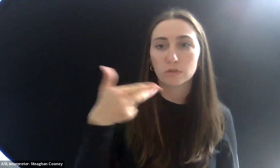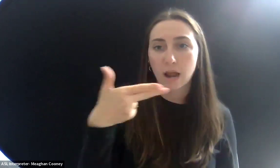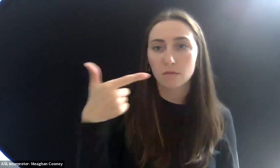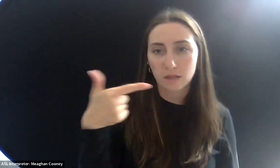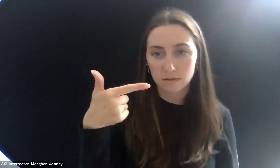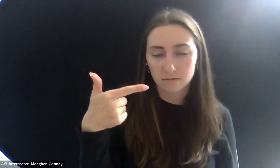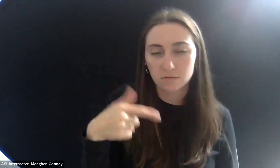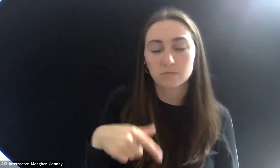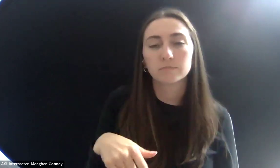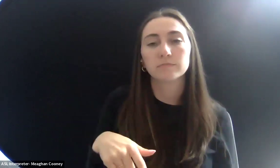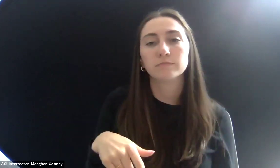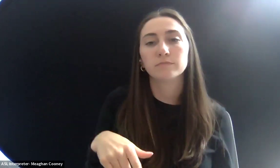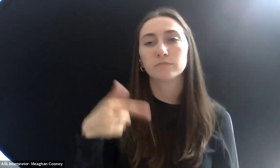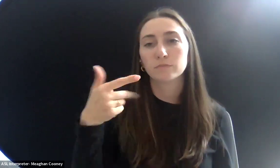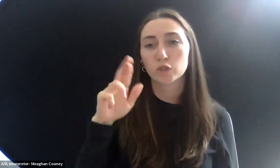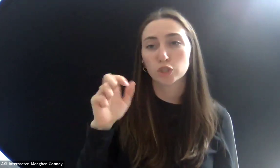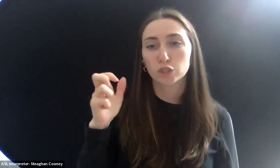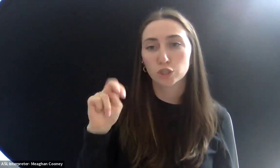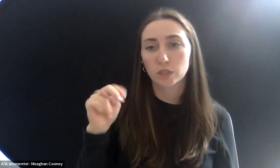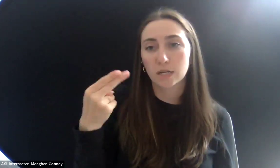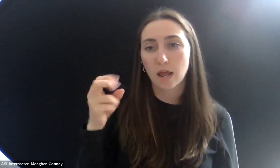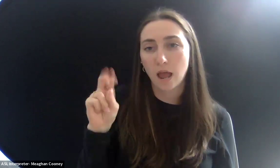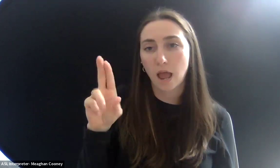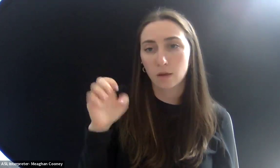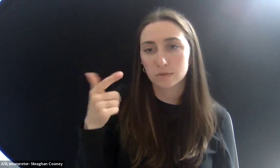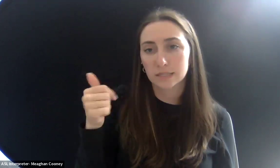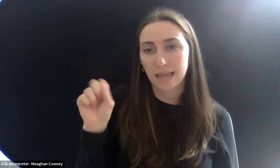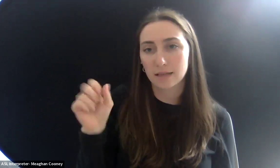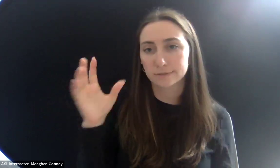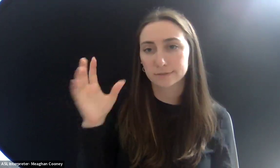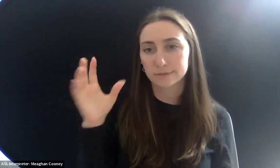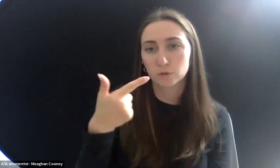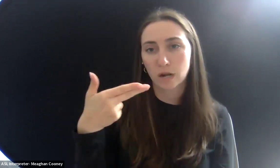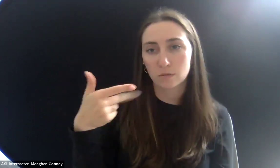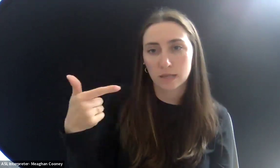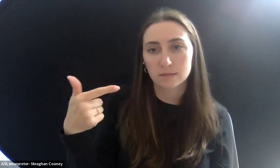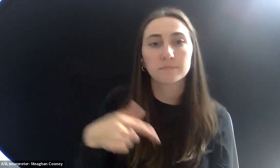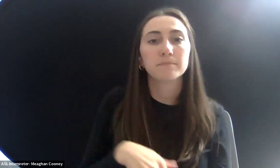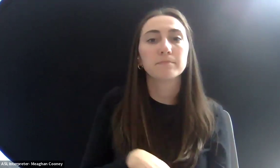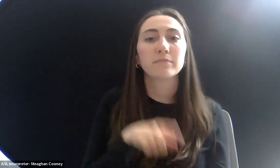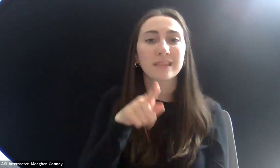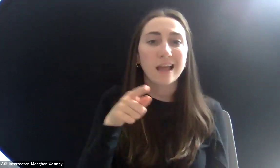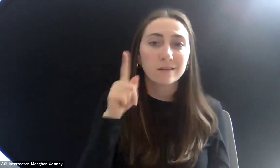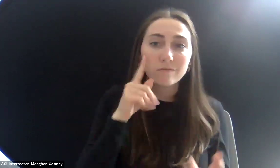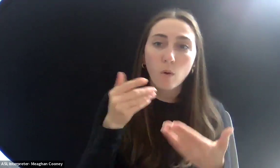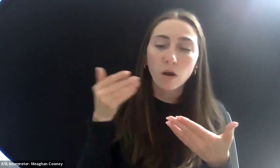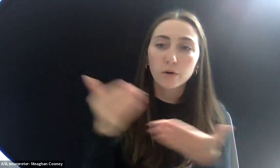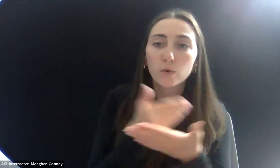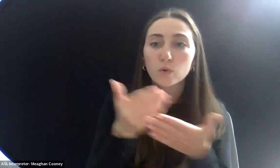Primarily the focus here is on proposed new buildings and the energy use associated with those buildings.